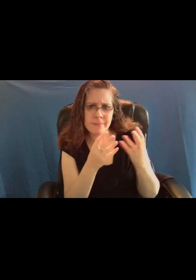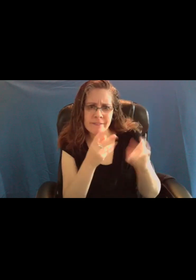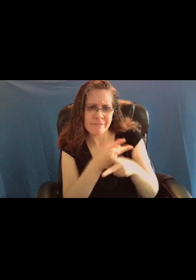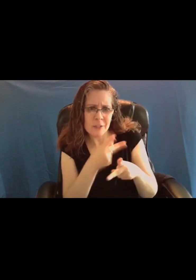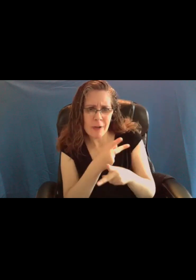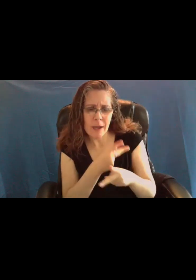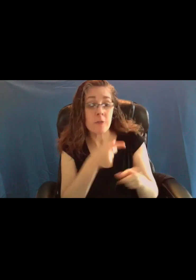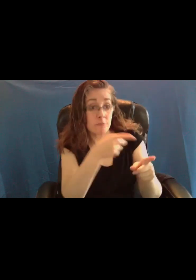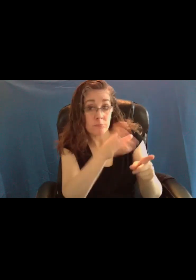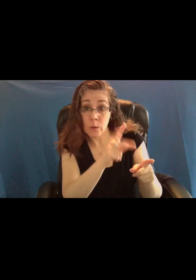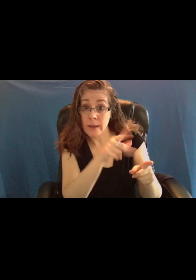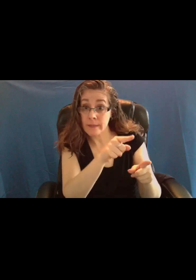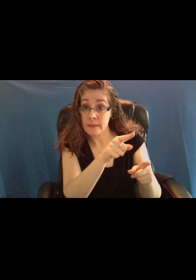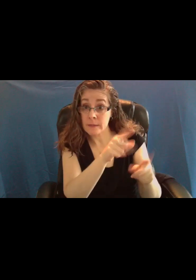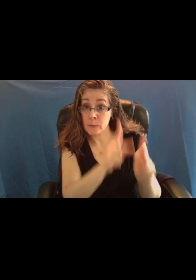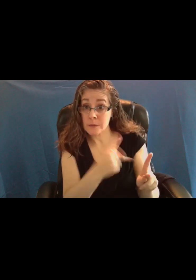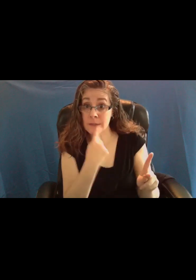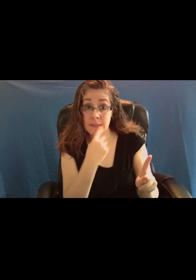they have a disabled-related need for an auxiliary aid